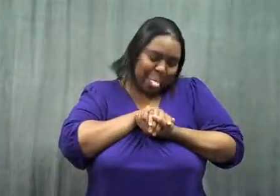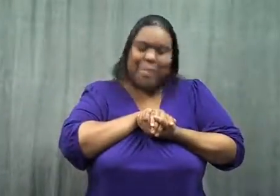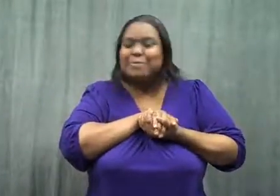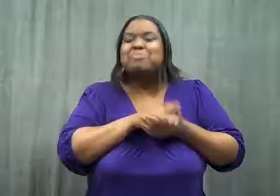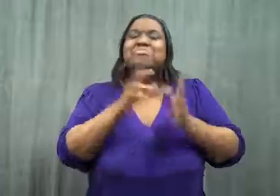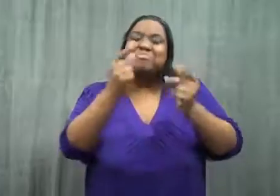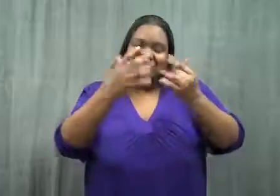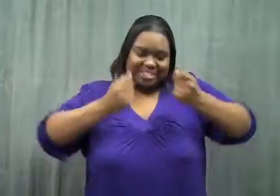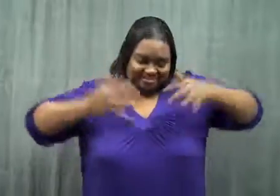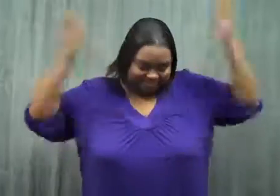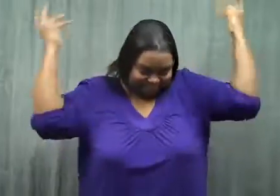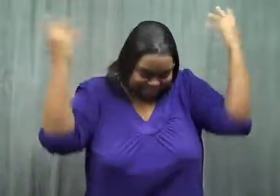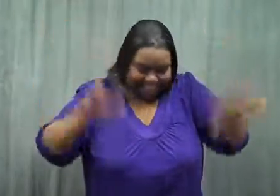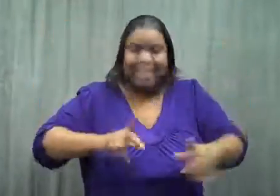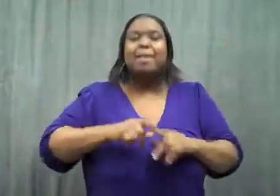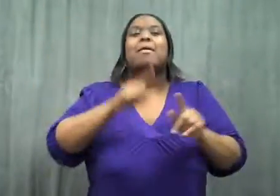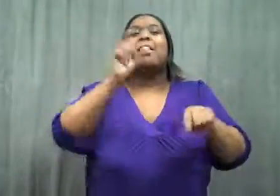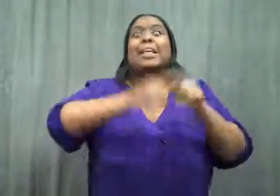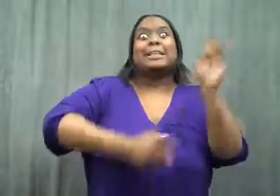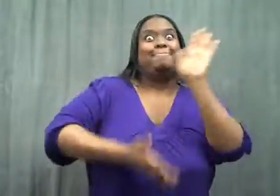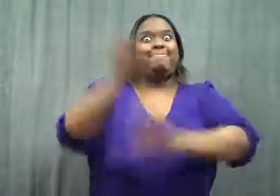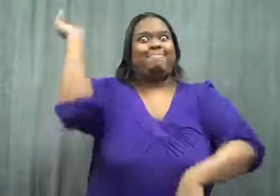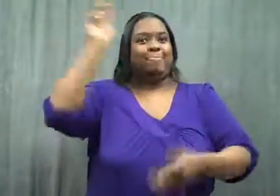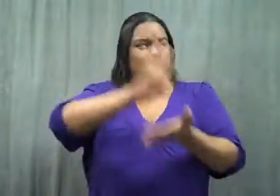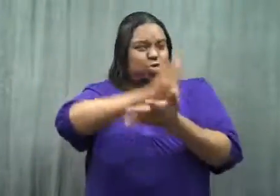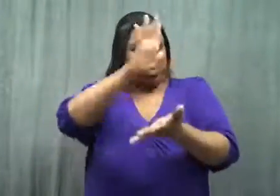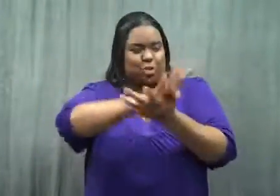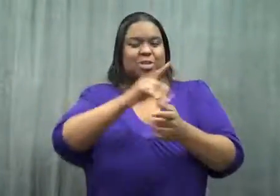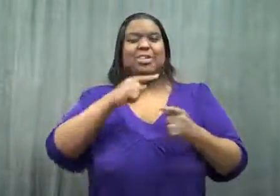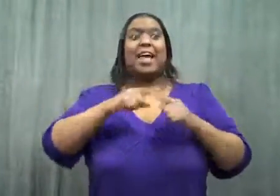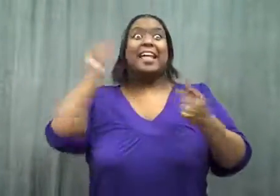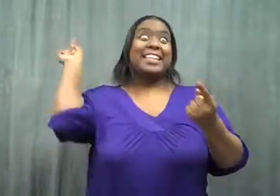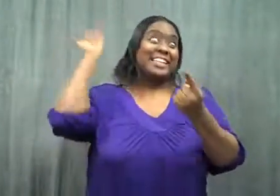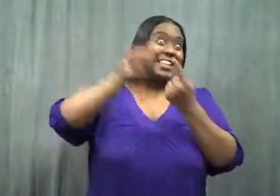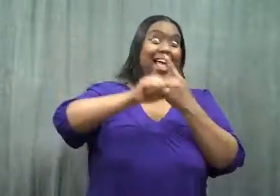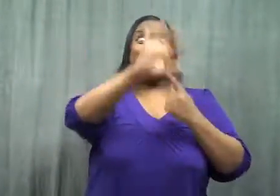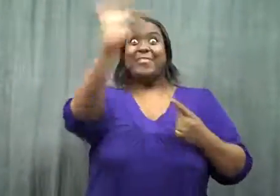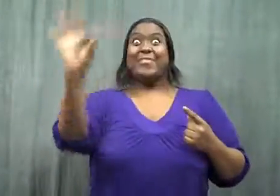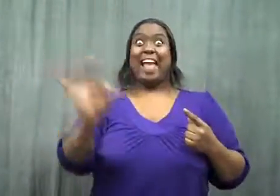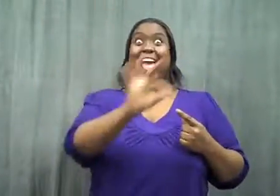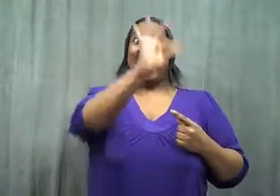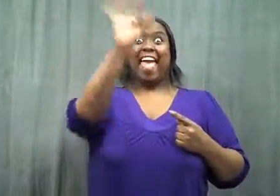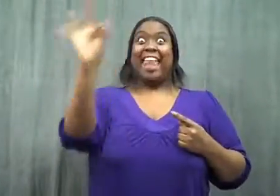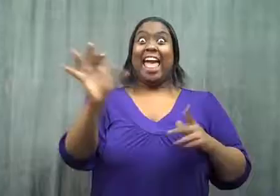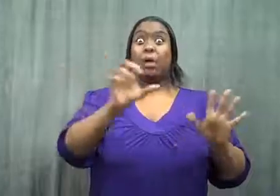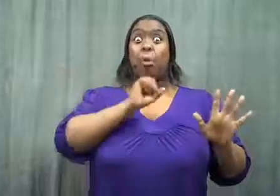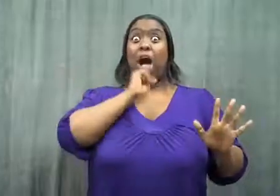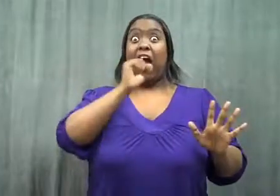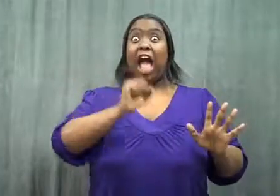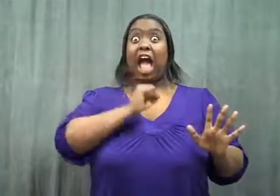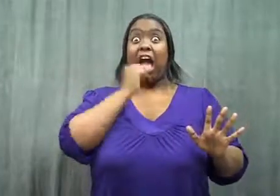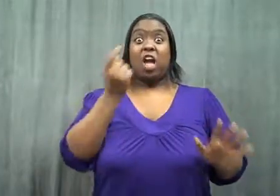I took it off, went to school, then Friday was the prom.